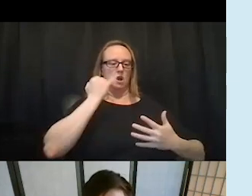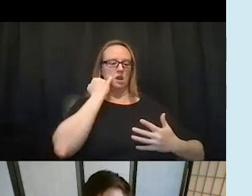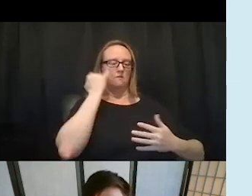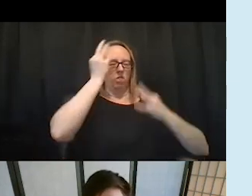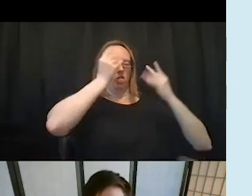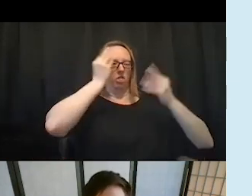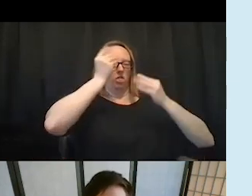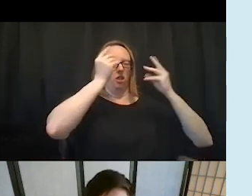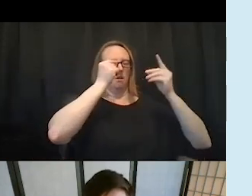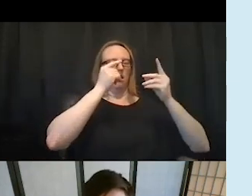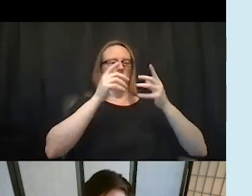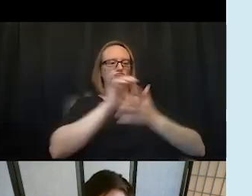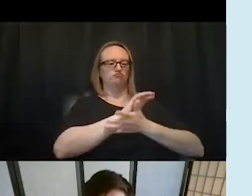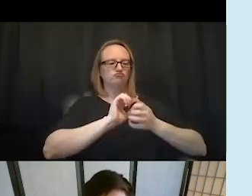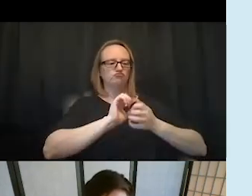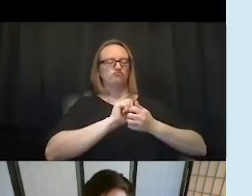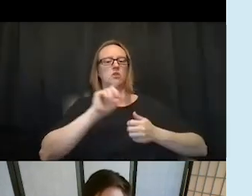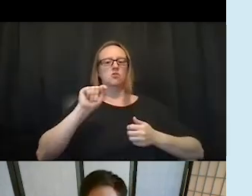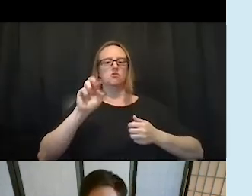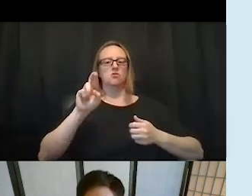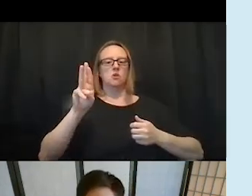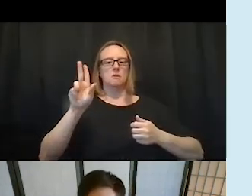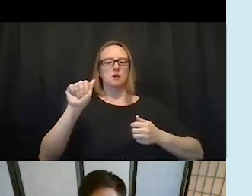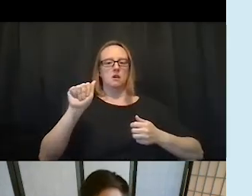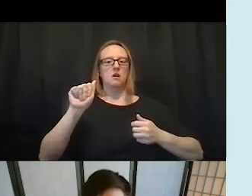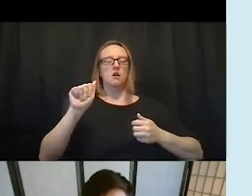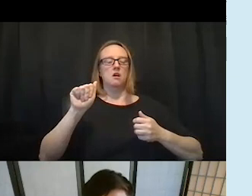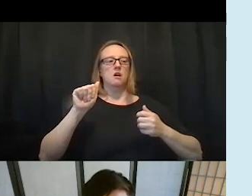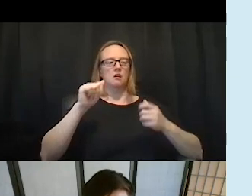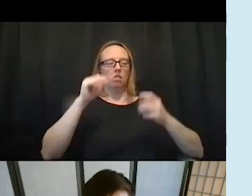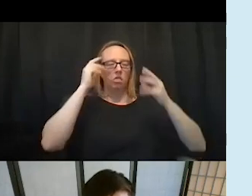um it allows our bodies to fully process the things that we didn't process when we experienced